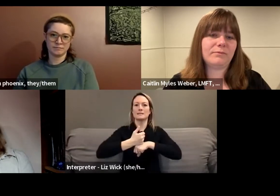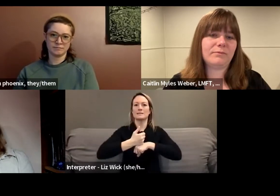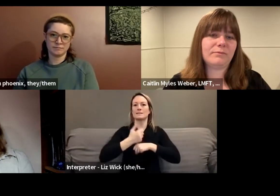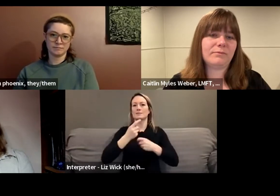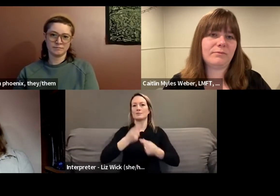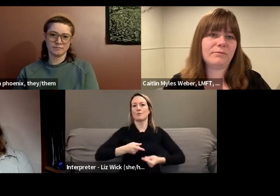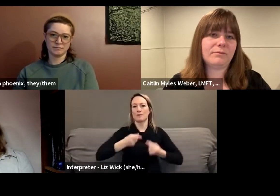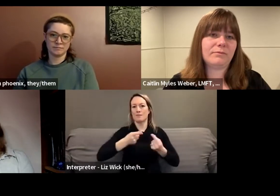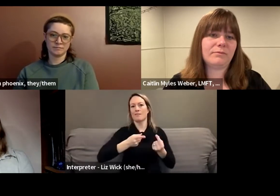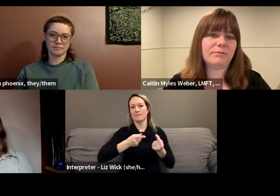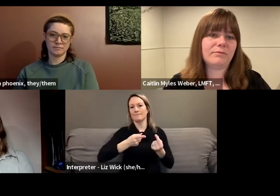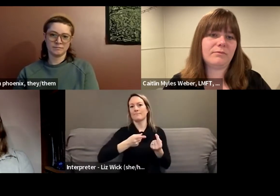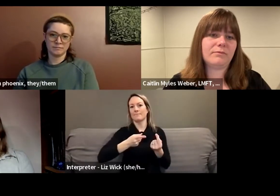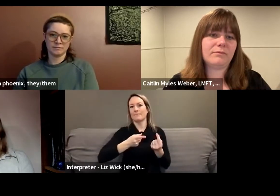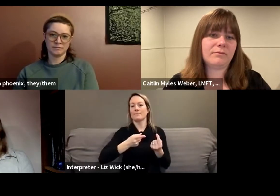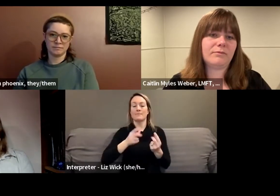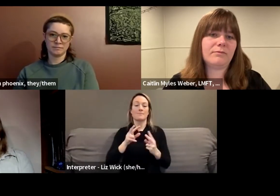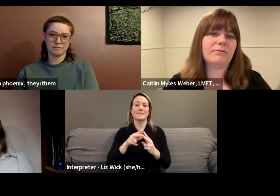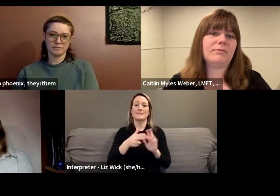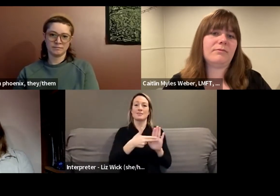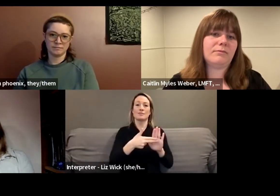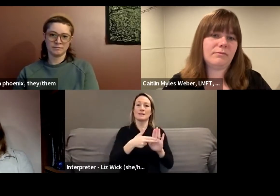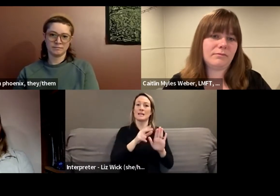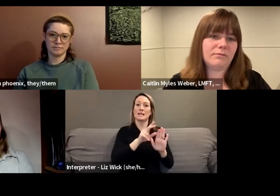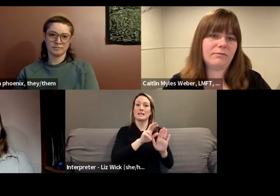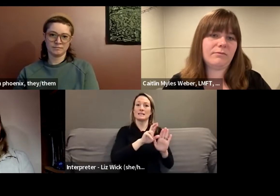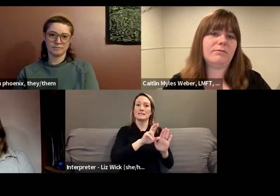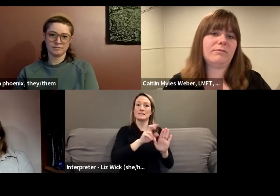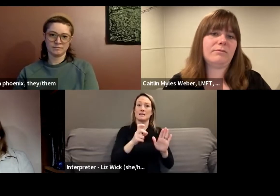that is either diagnosable or undiagnosed. Well actually tend to say,